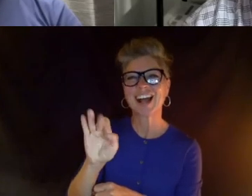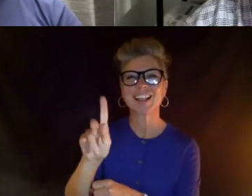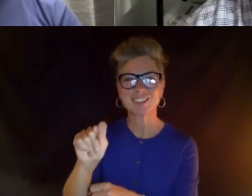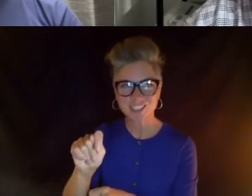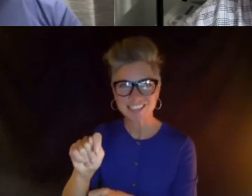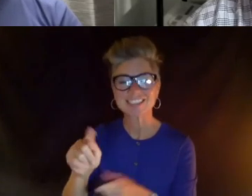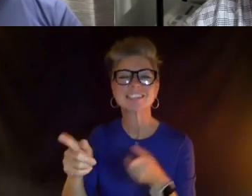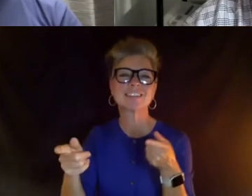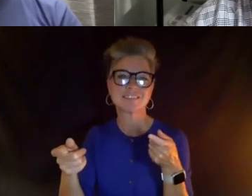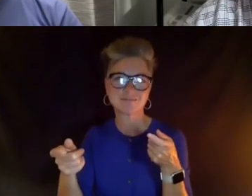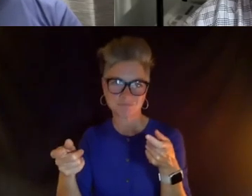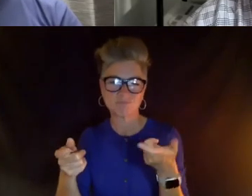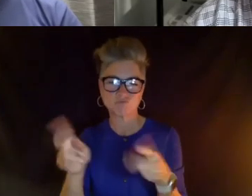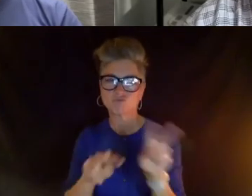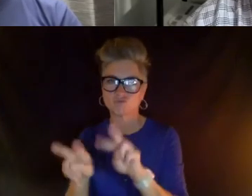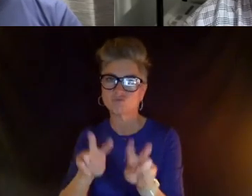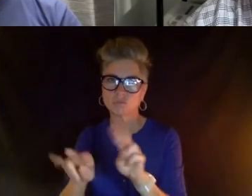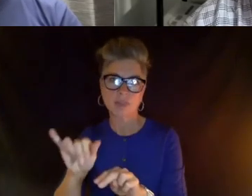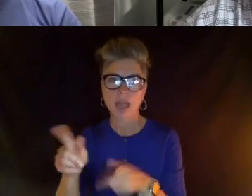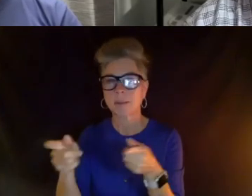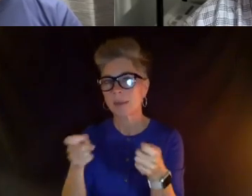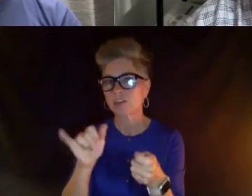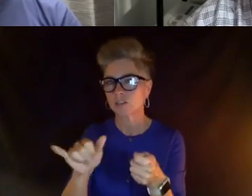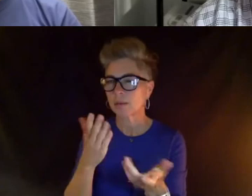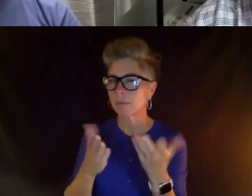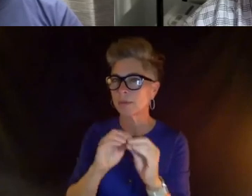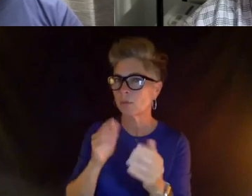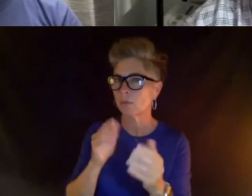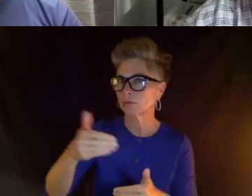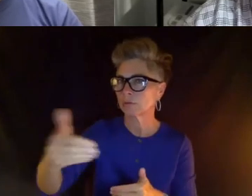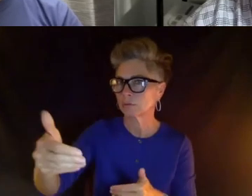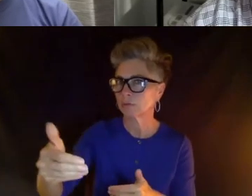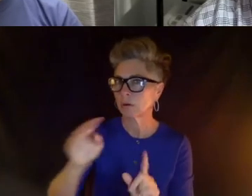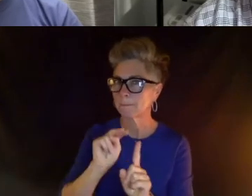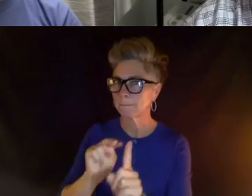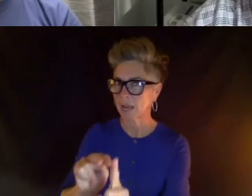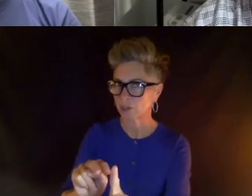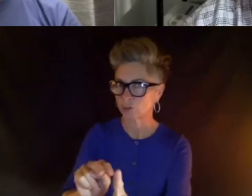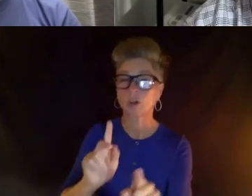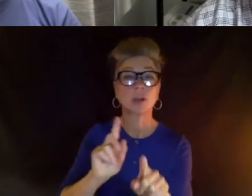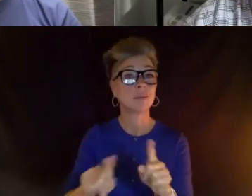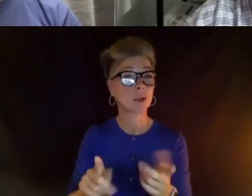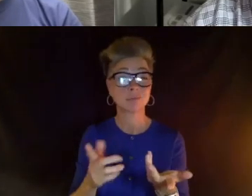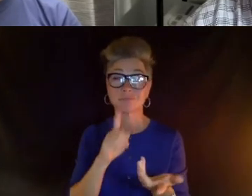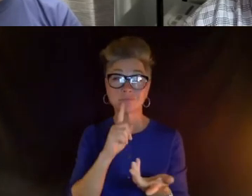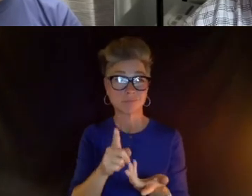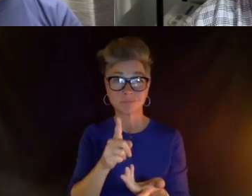that they may require a little bit more frequent monitoring. But in terms of outright changes, I would say not.